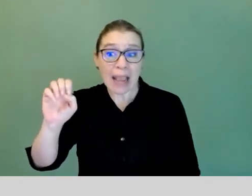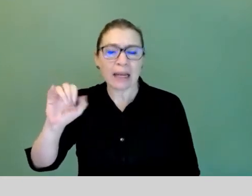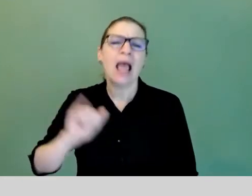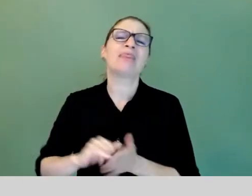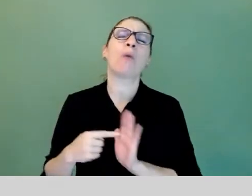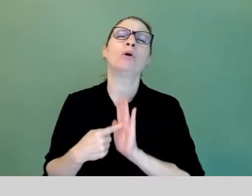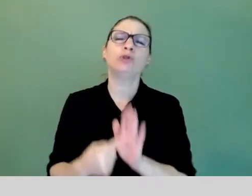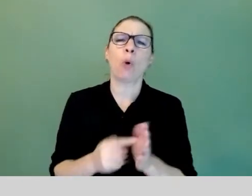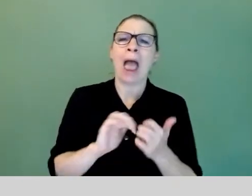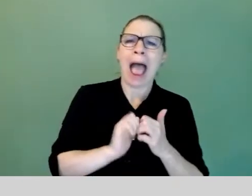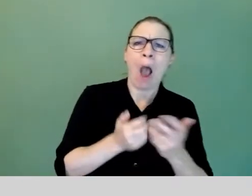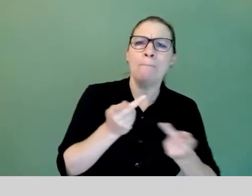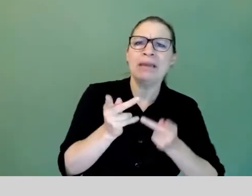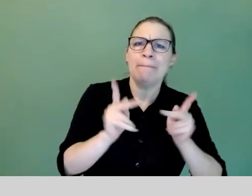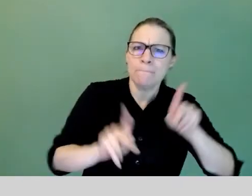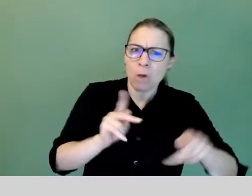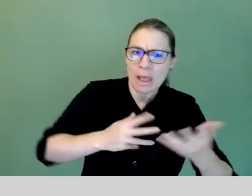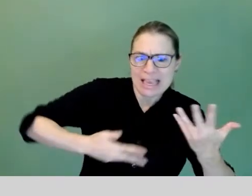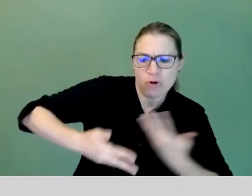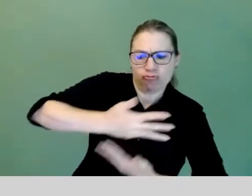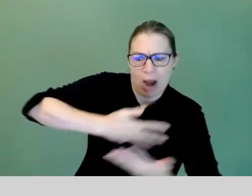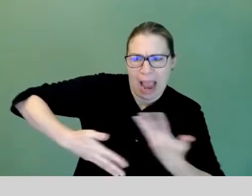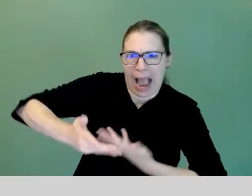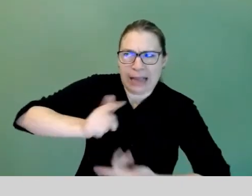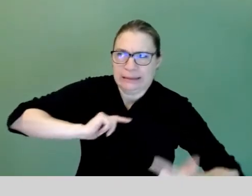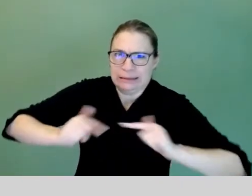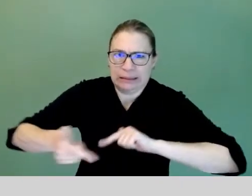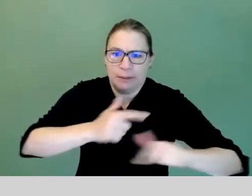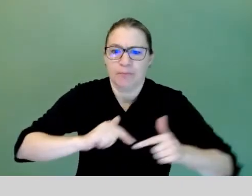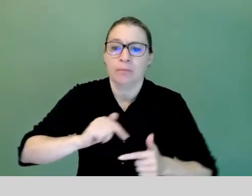indicating how individuals interact with one another,